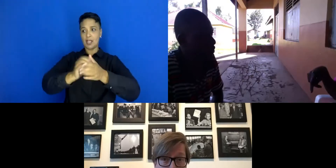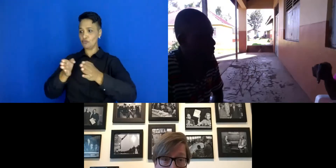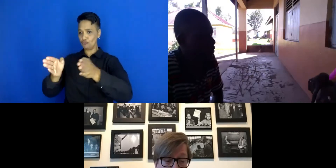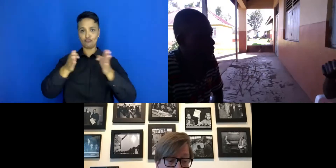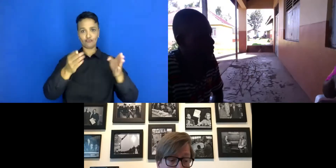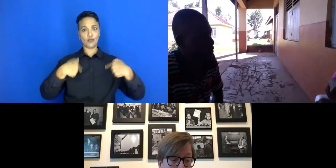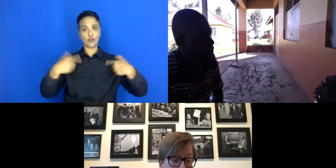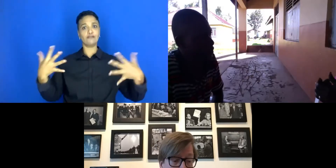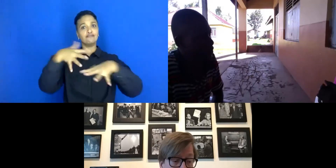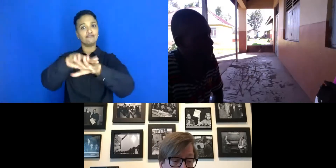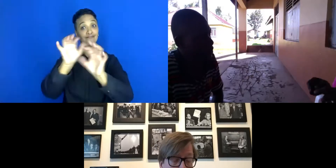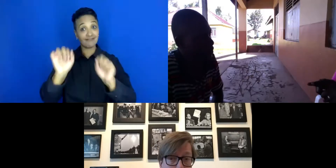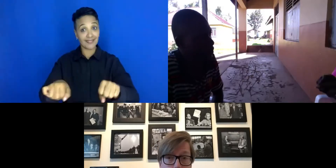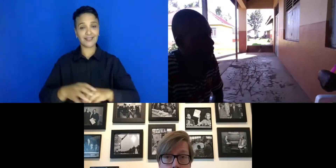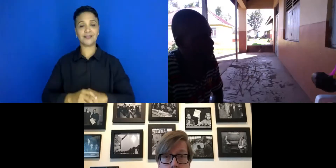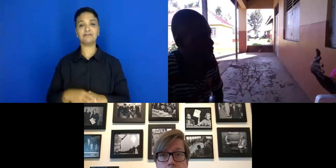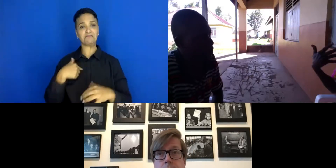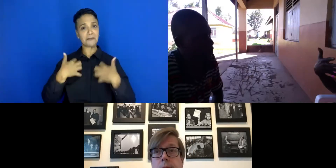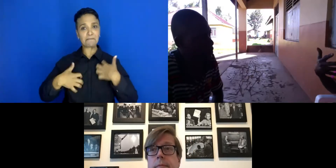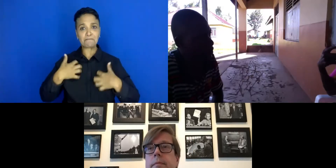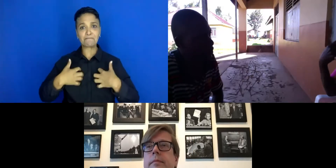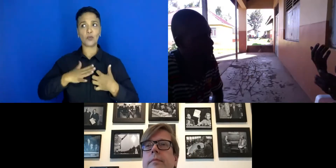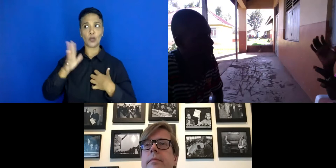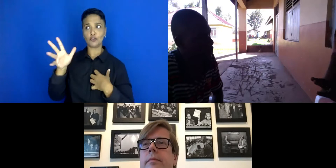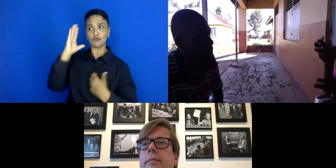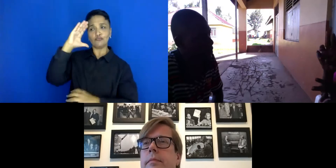i'm also excited to hear from you and agency representatives on their thoughts